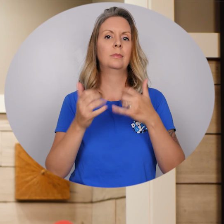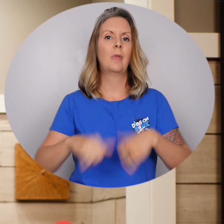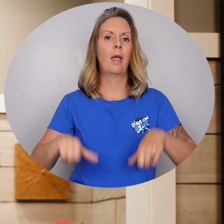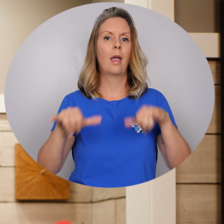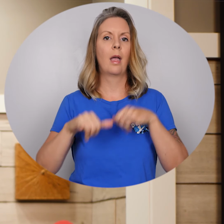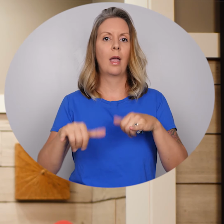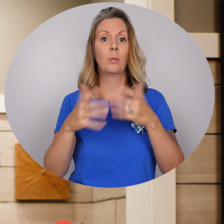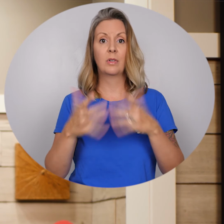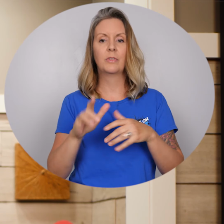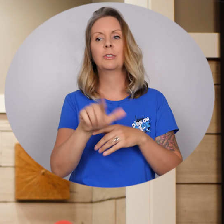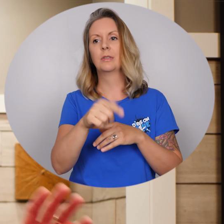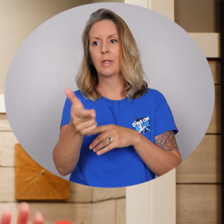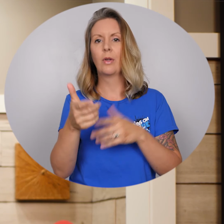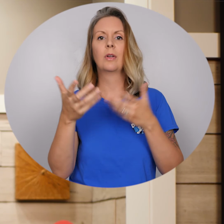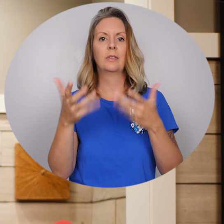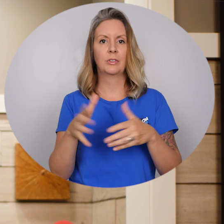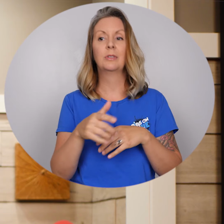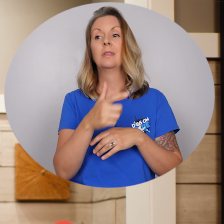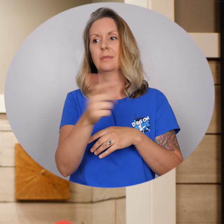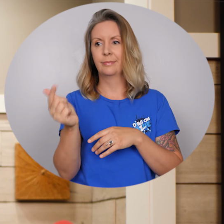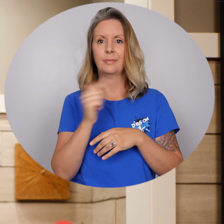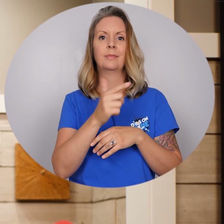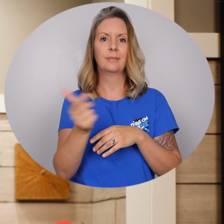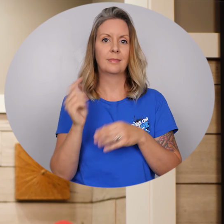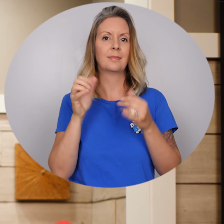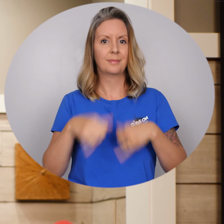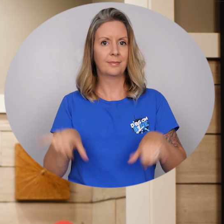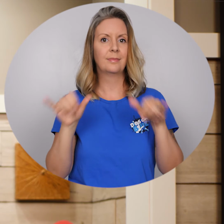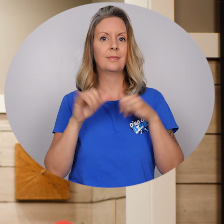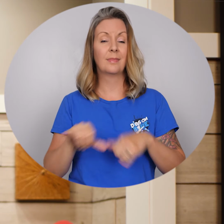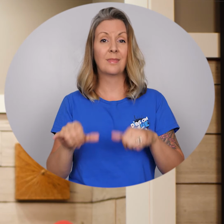next player in clockwise order takes their turn, and this will continue around and around